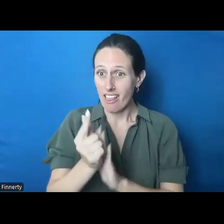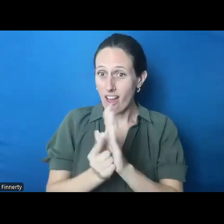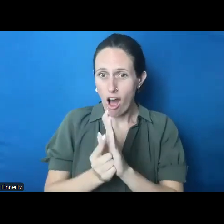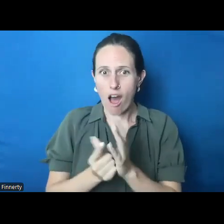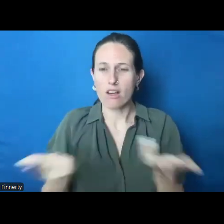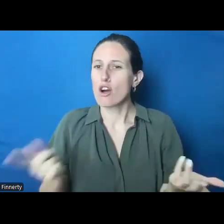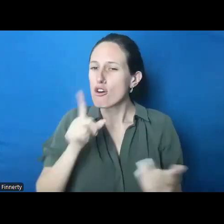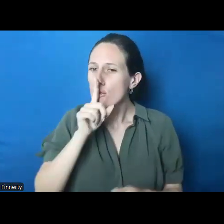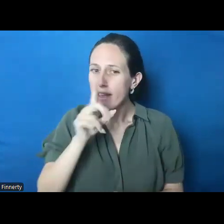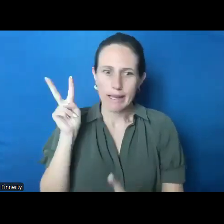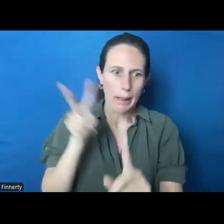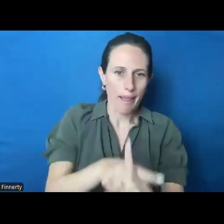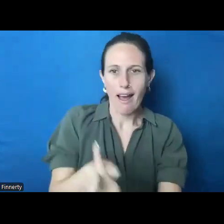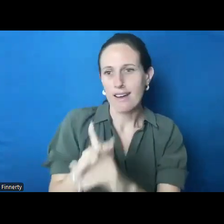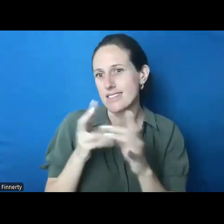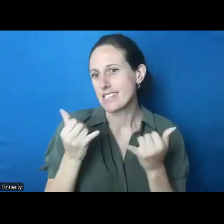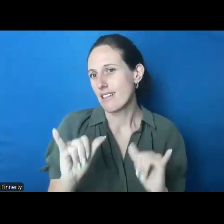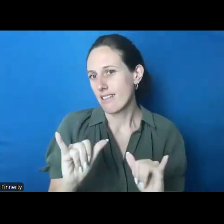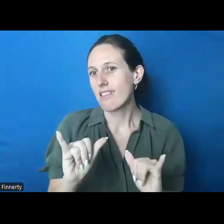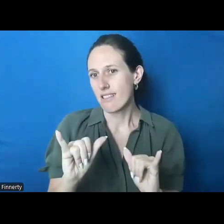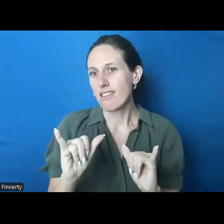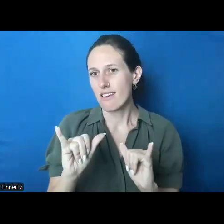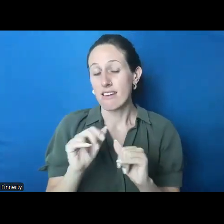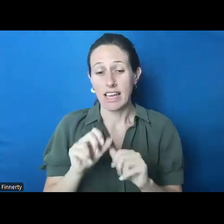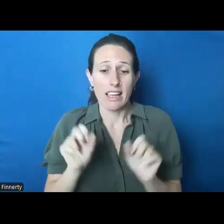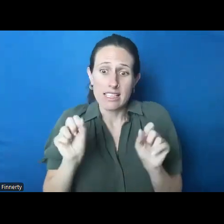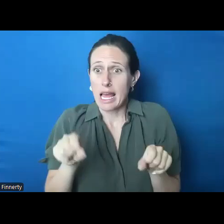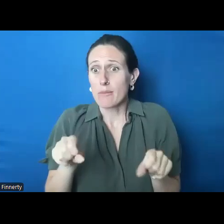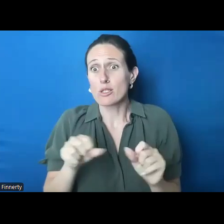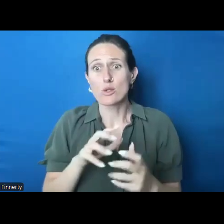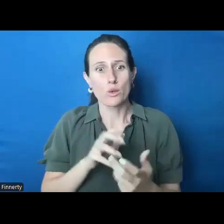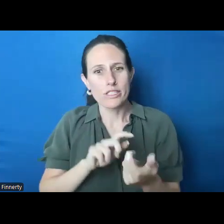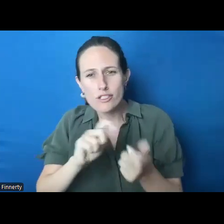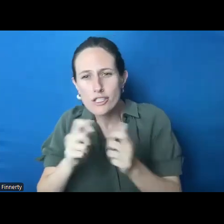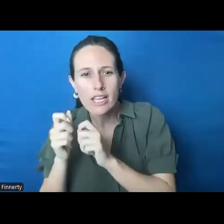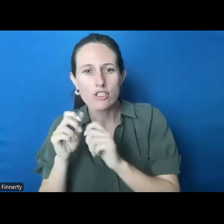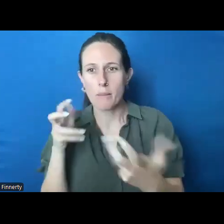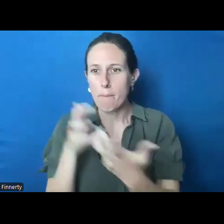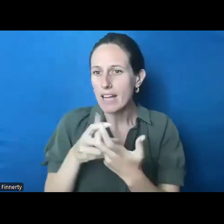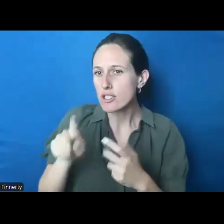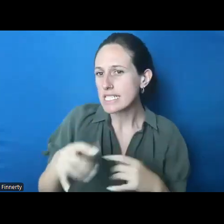has the flexible to adapt to our changing world. We're seeing more and more discussion around